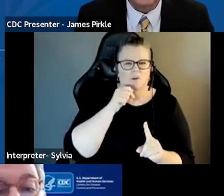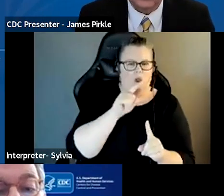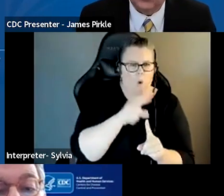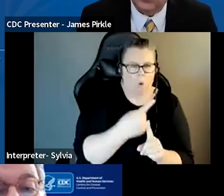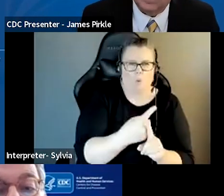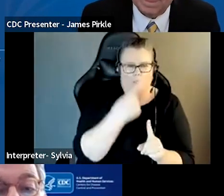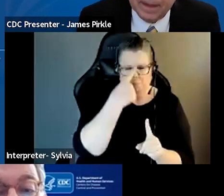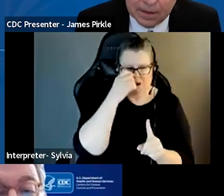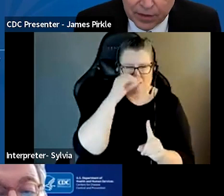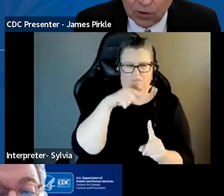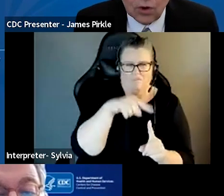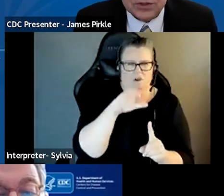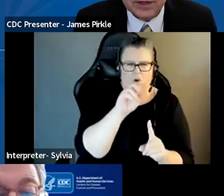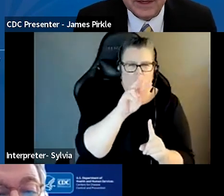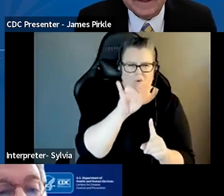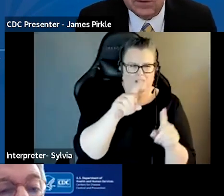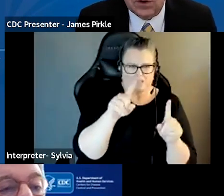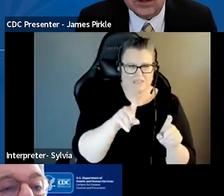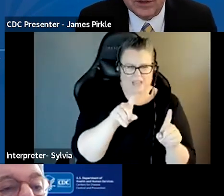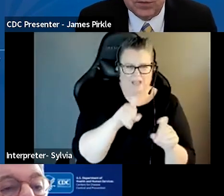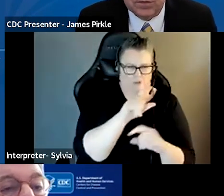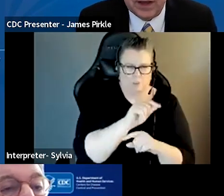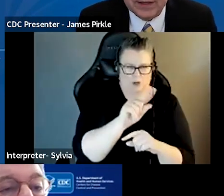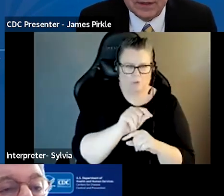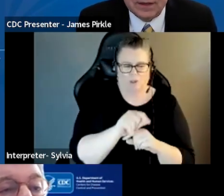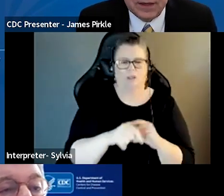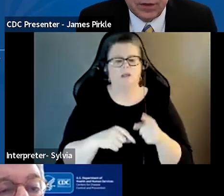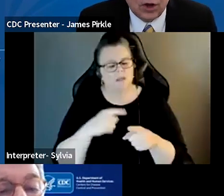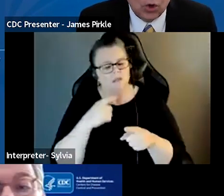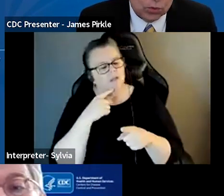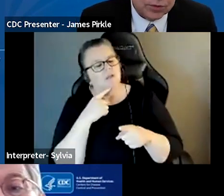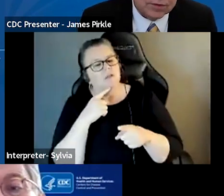So they're largely reflected in the goals.